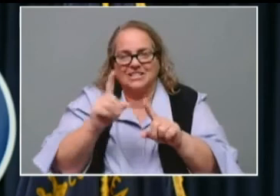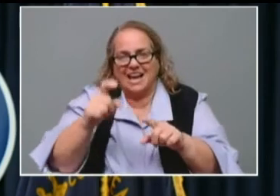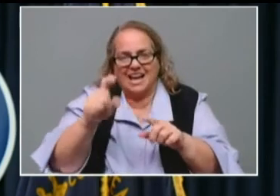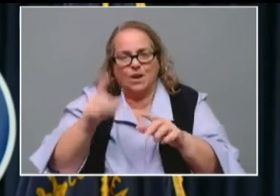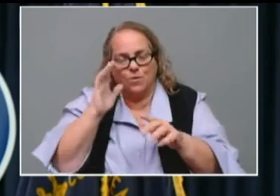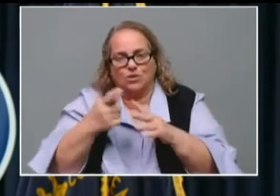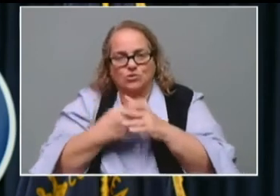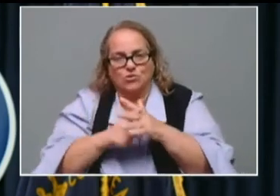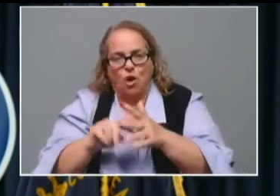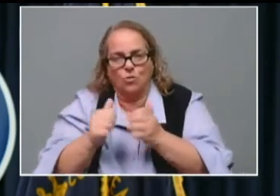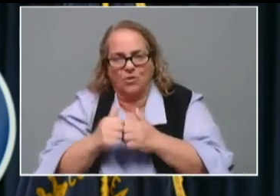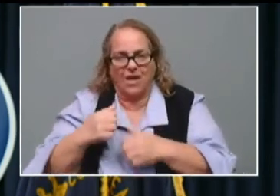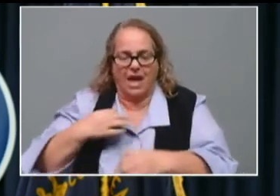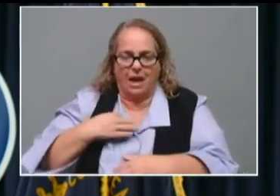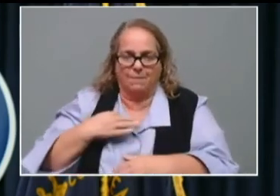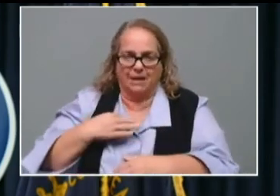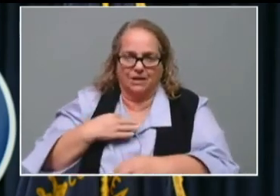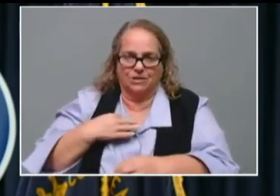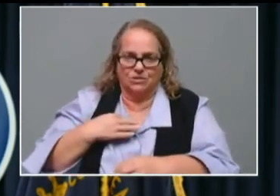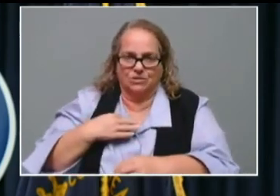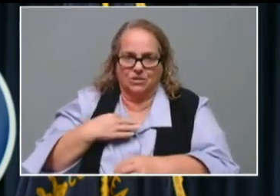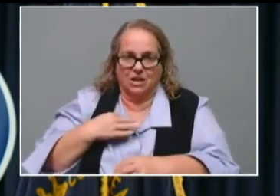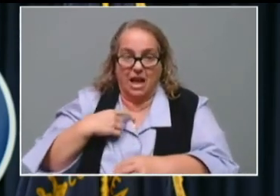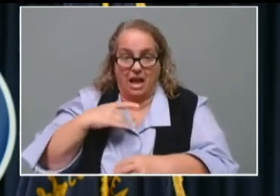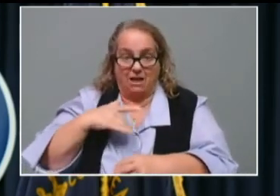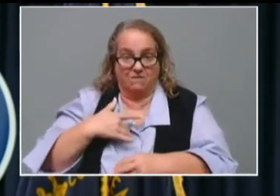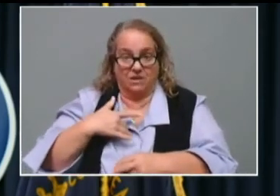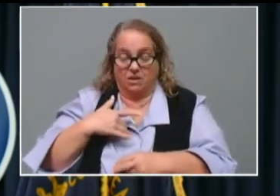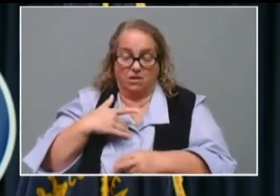whether it's, you know, money is fungible right between what we'll get